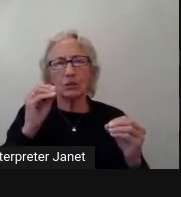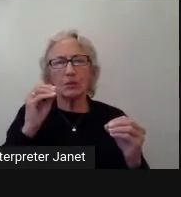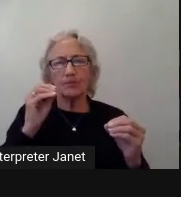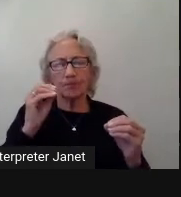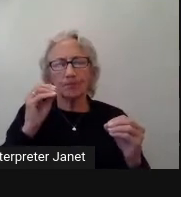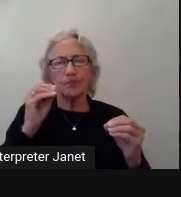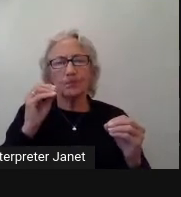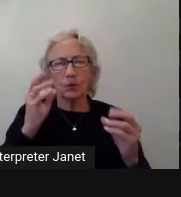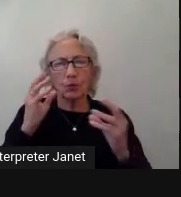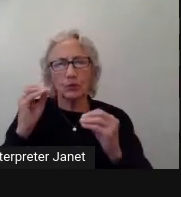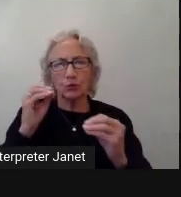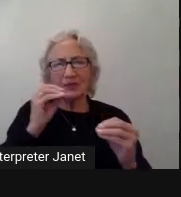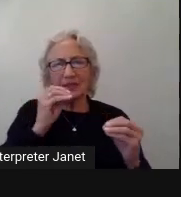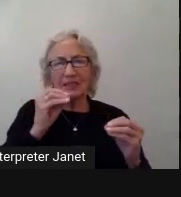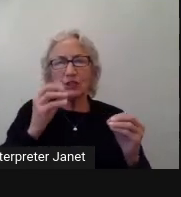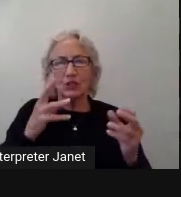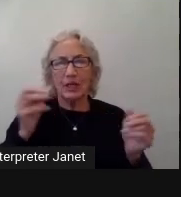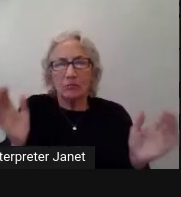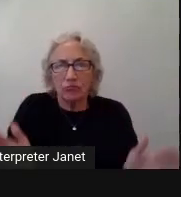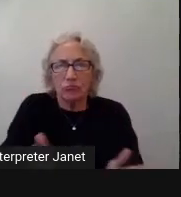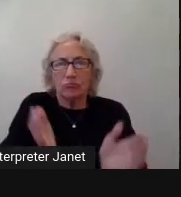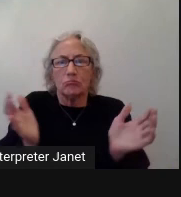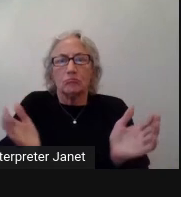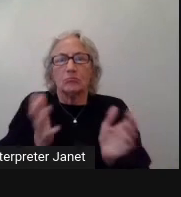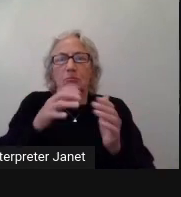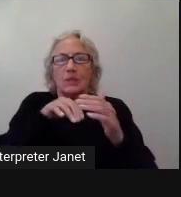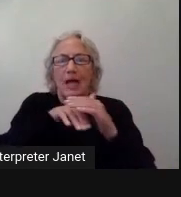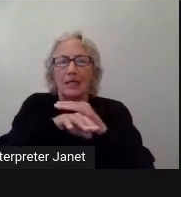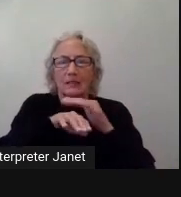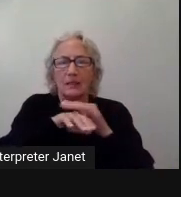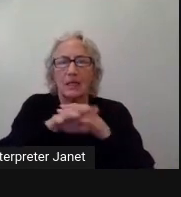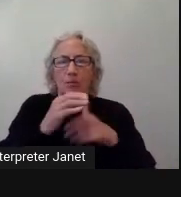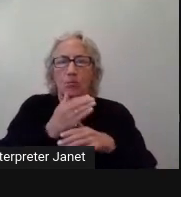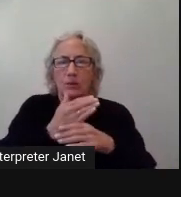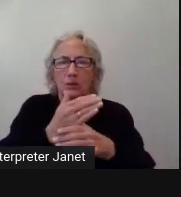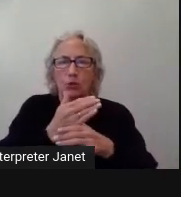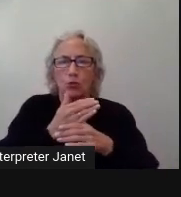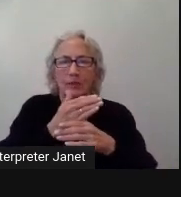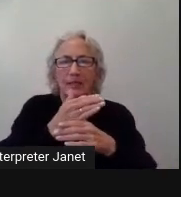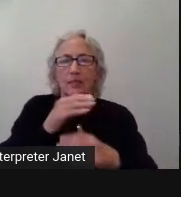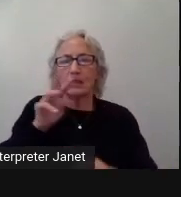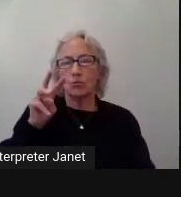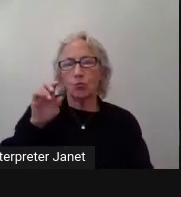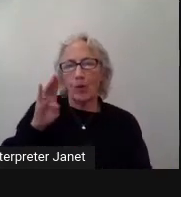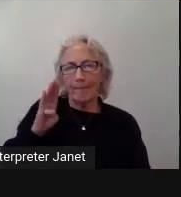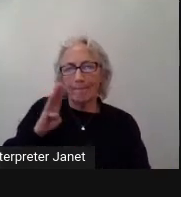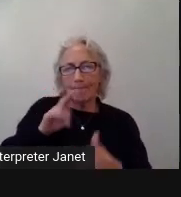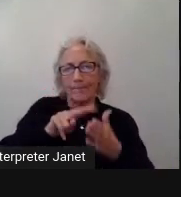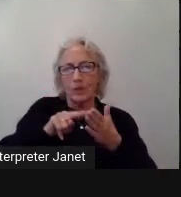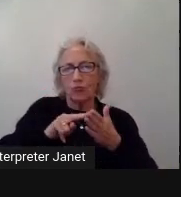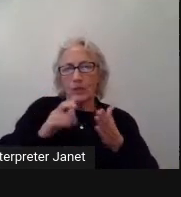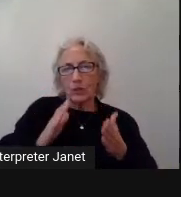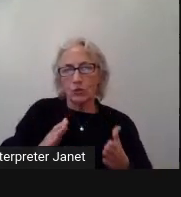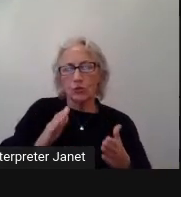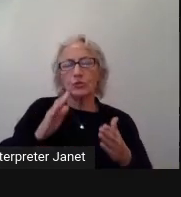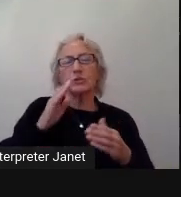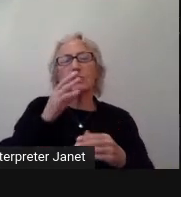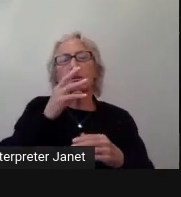or promoting accessibility between web integrators. People who use Joomla to develop their own website